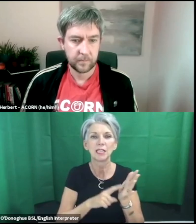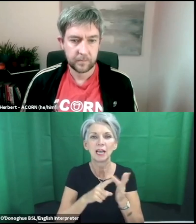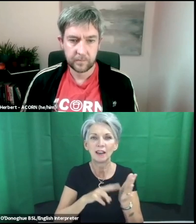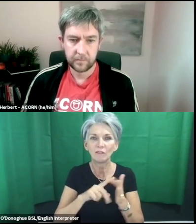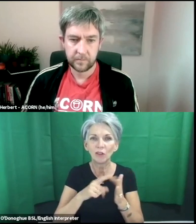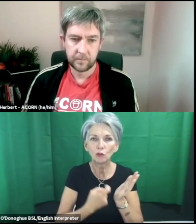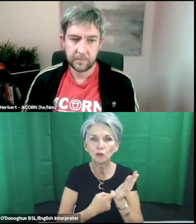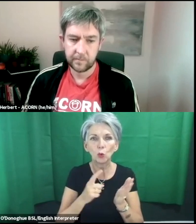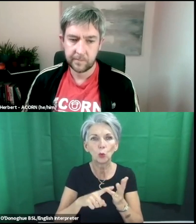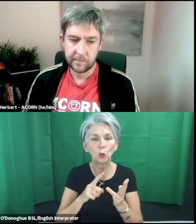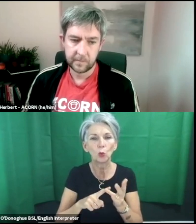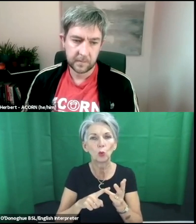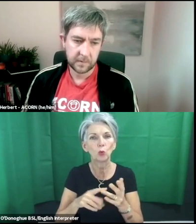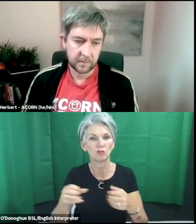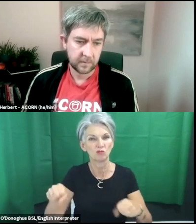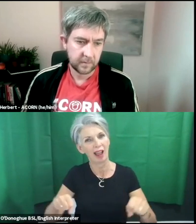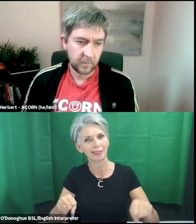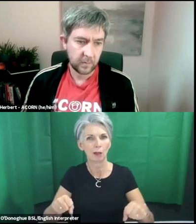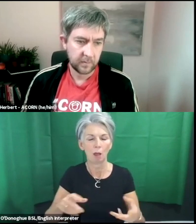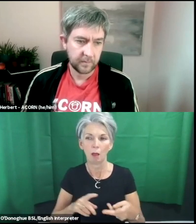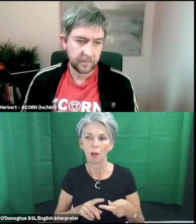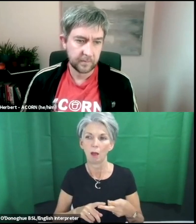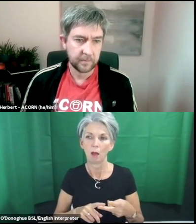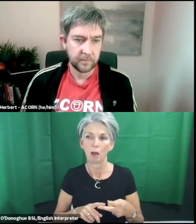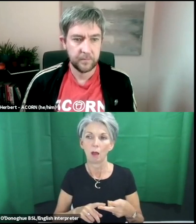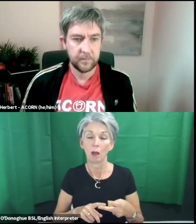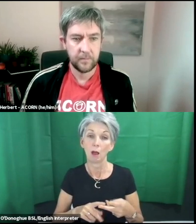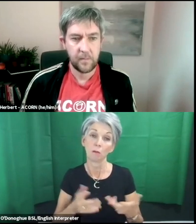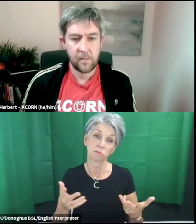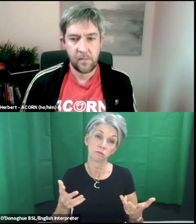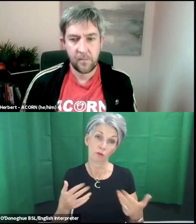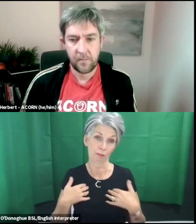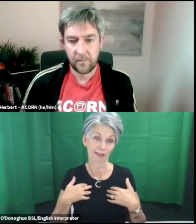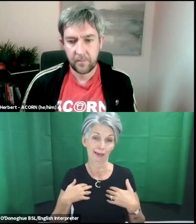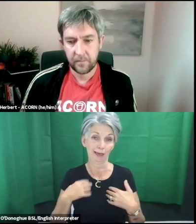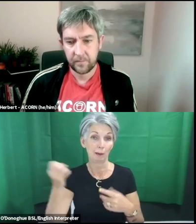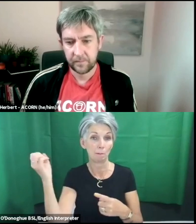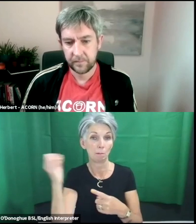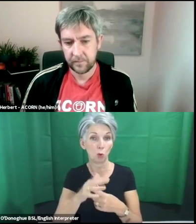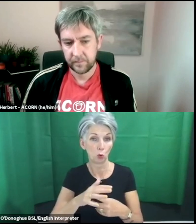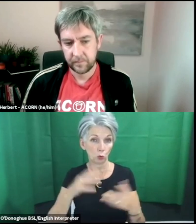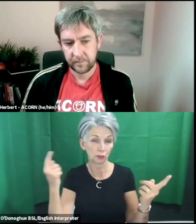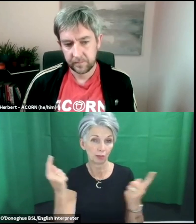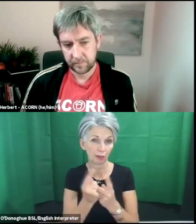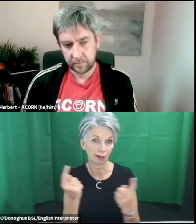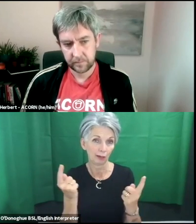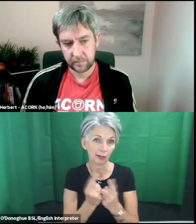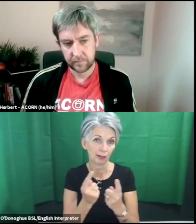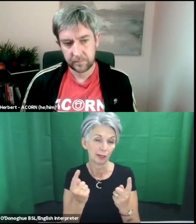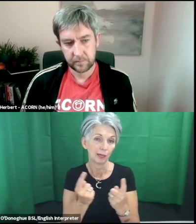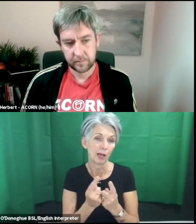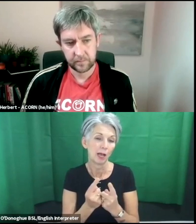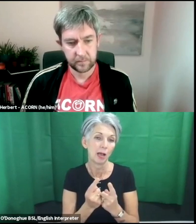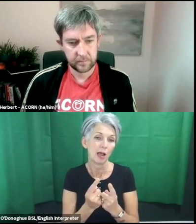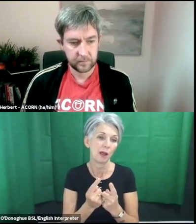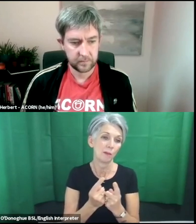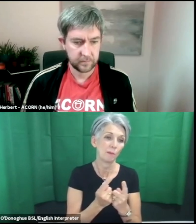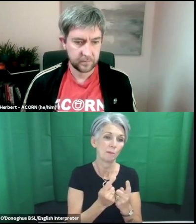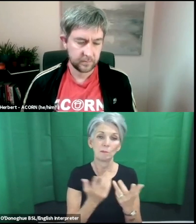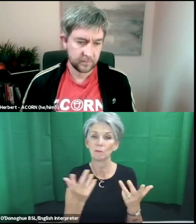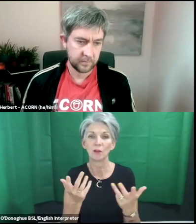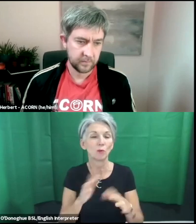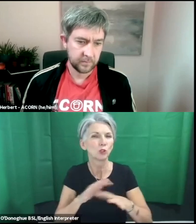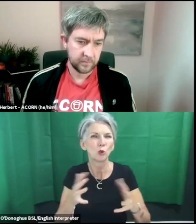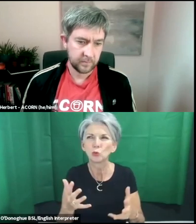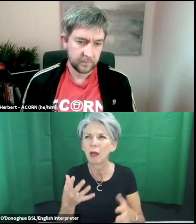important thing that happens is that even if we don't have colleagues to support